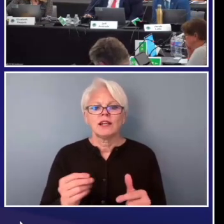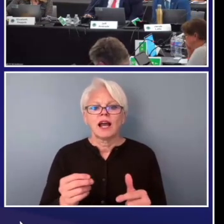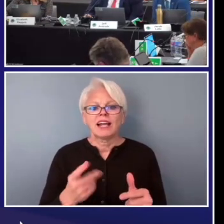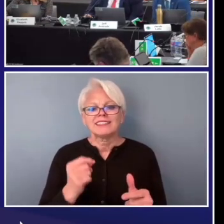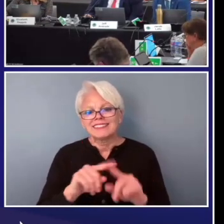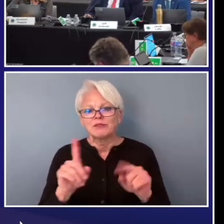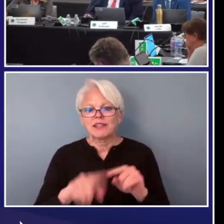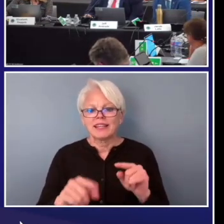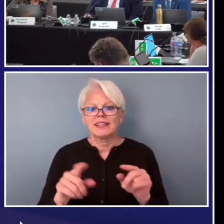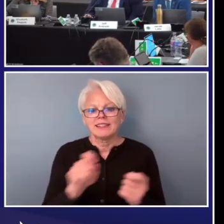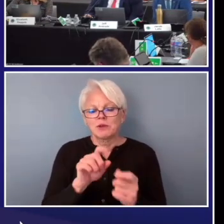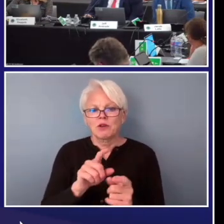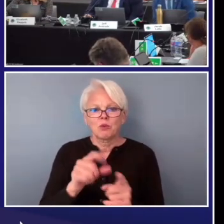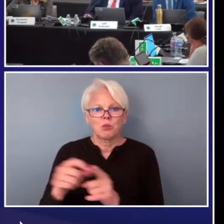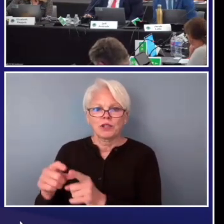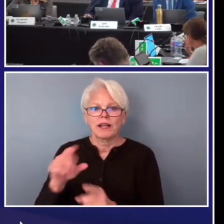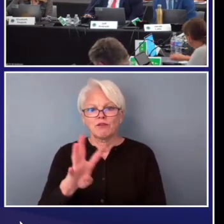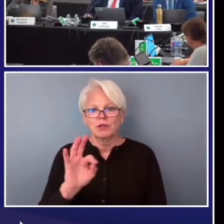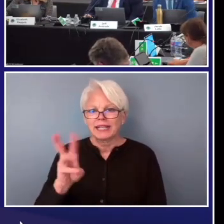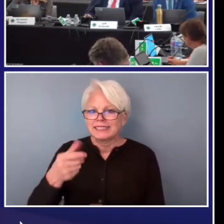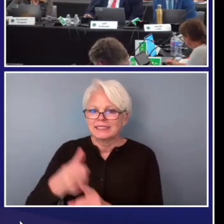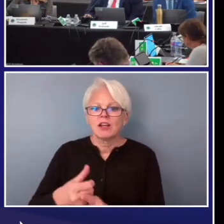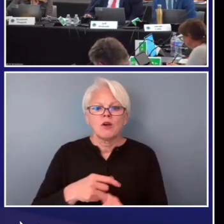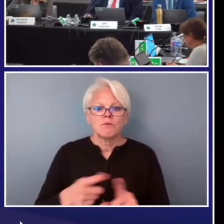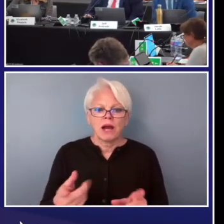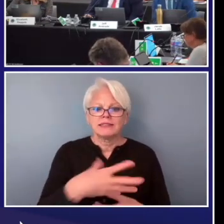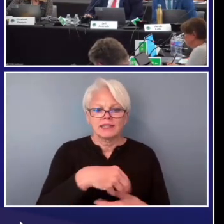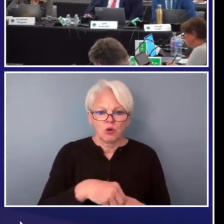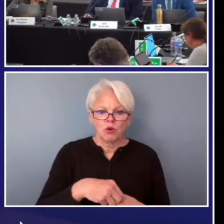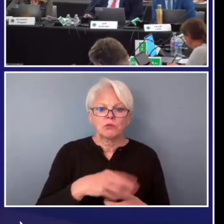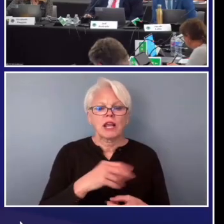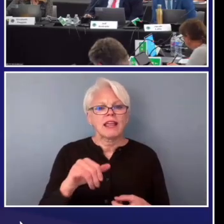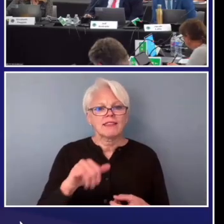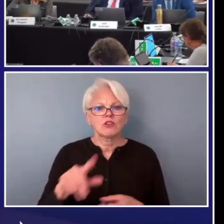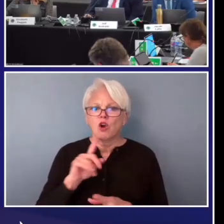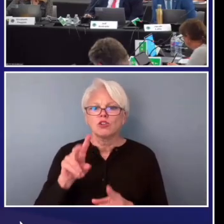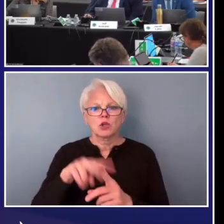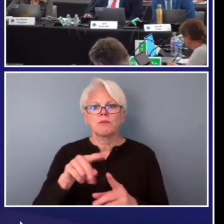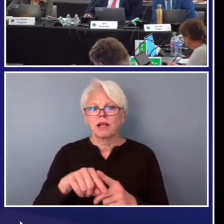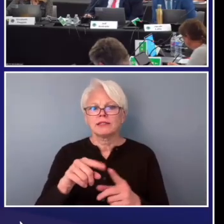and these also, um, I think, you know, speak to the experience of acting as an accreditor.